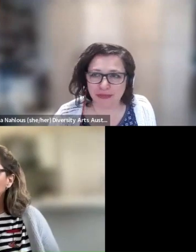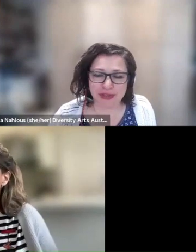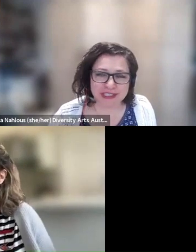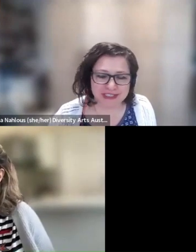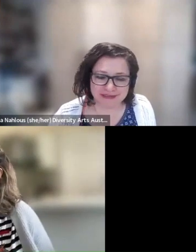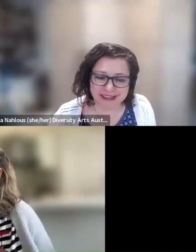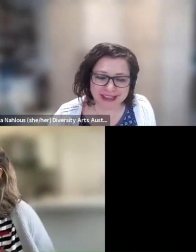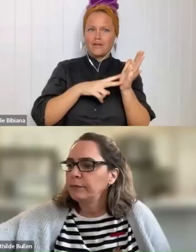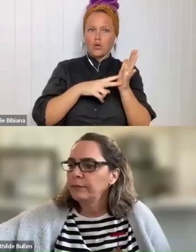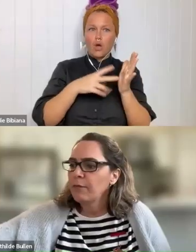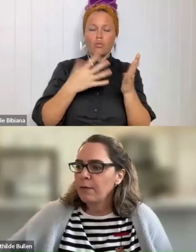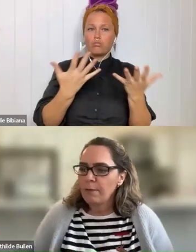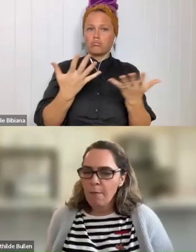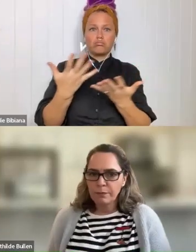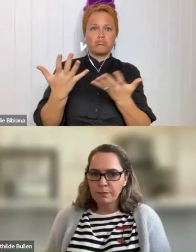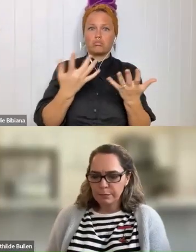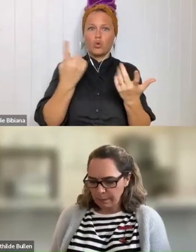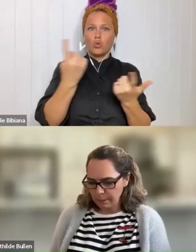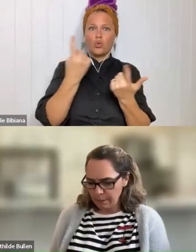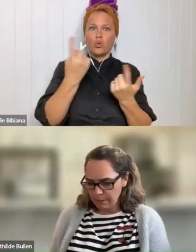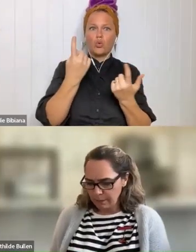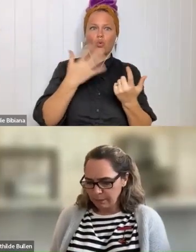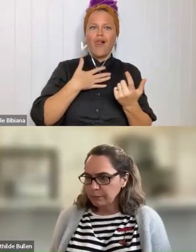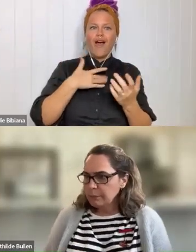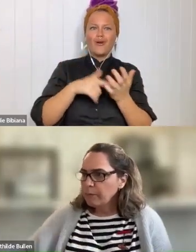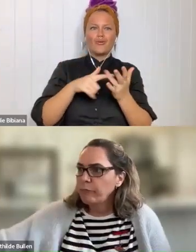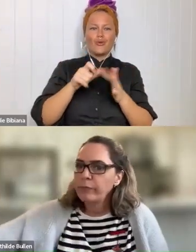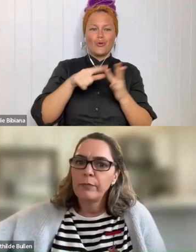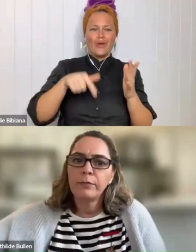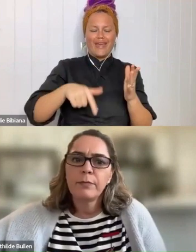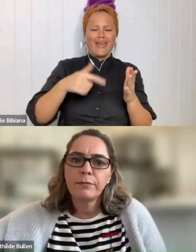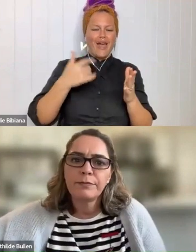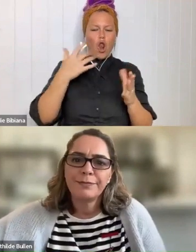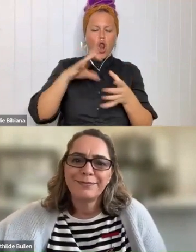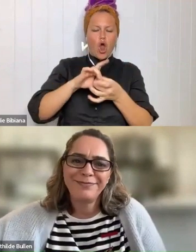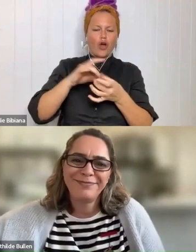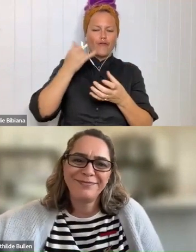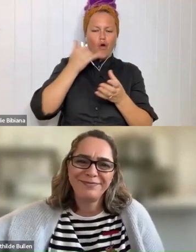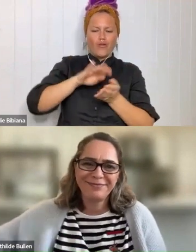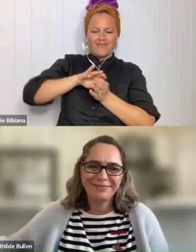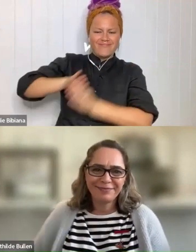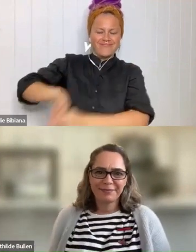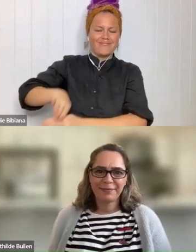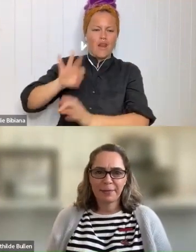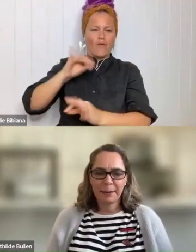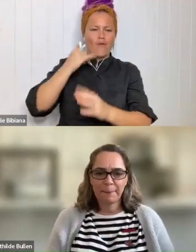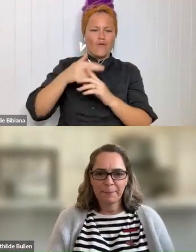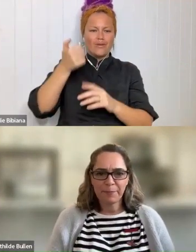wants to do the phone, phone or phone? Like we'll lock ourselves in a room, I'd like to do that with my kids. I don't know the